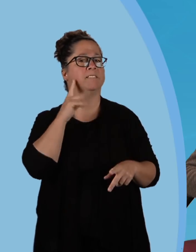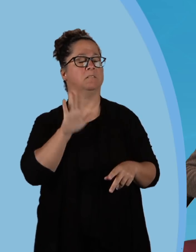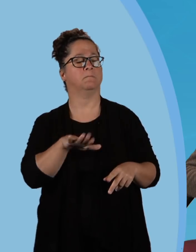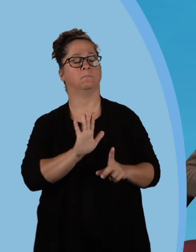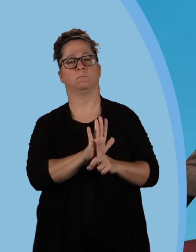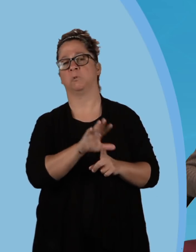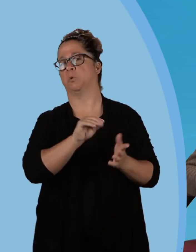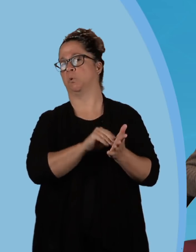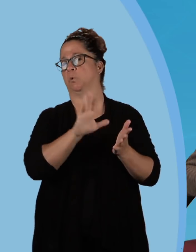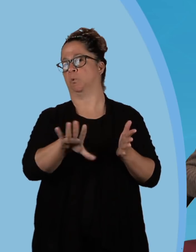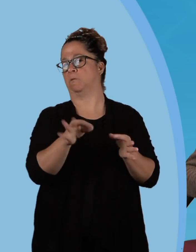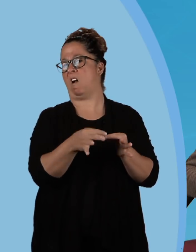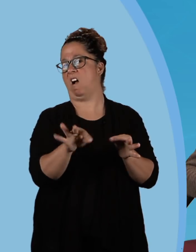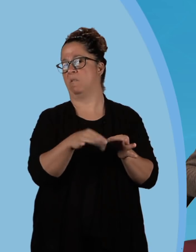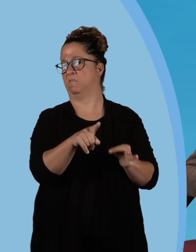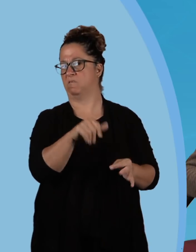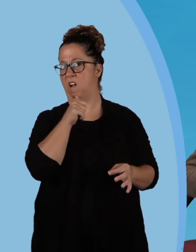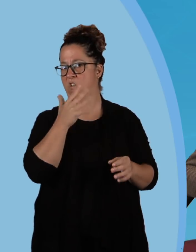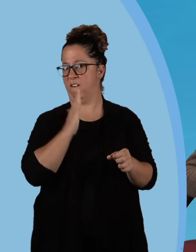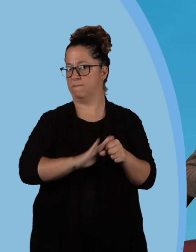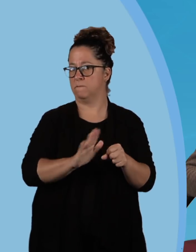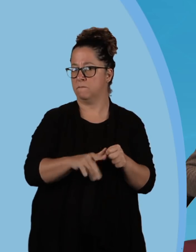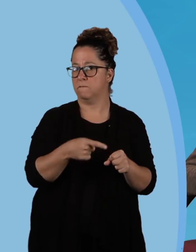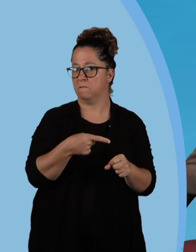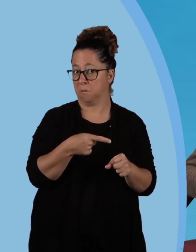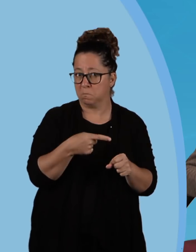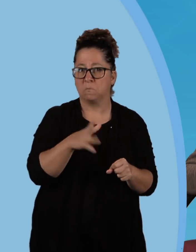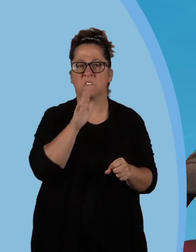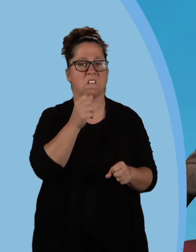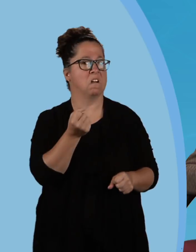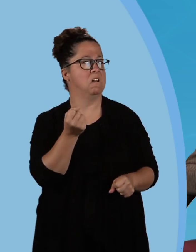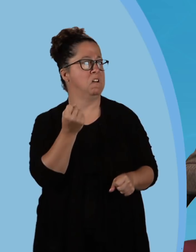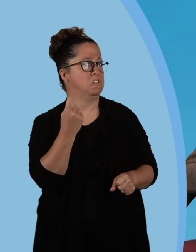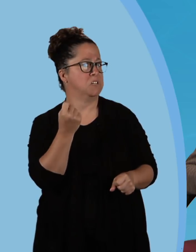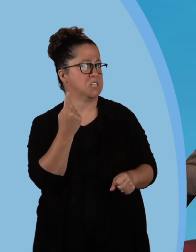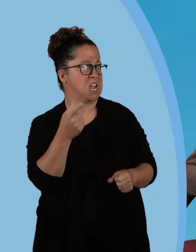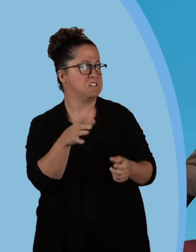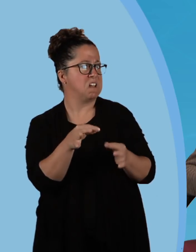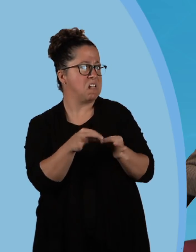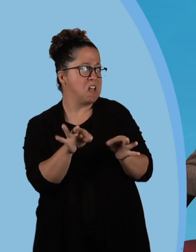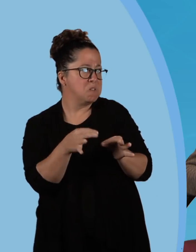modifications they're using with that student. Sometimes interpreters think, for example,